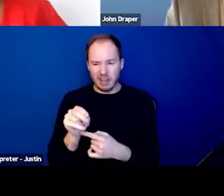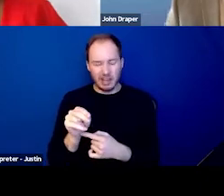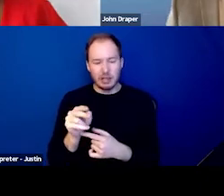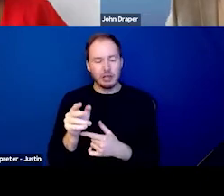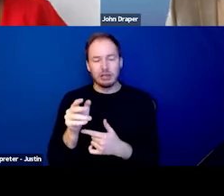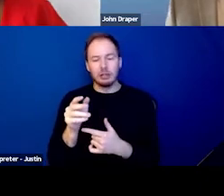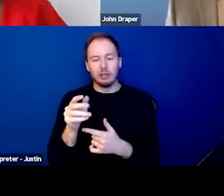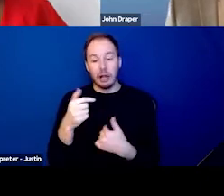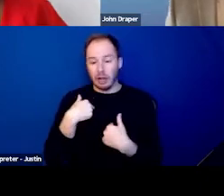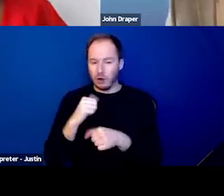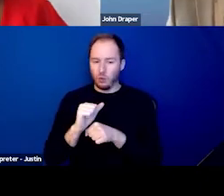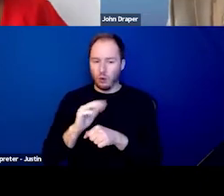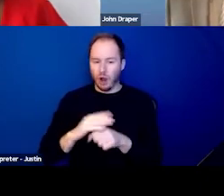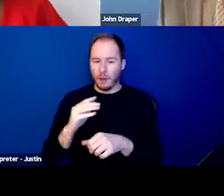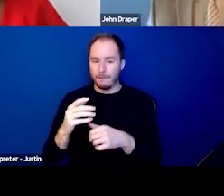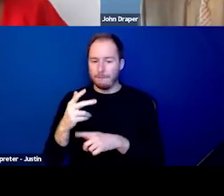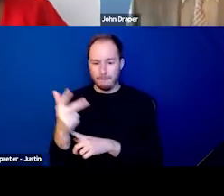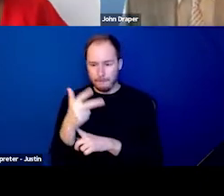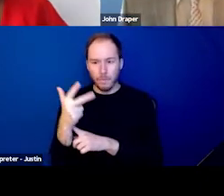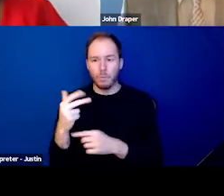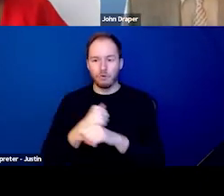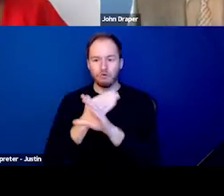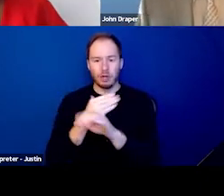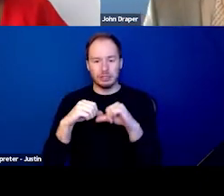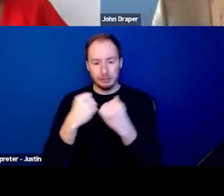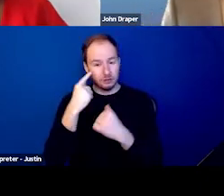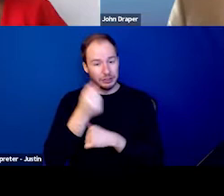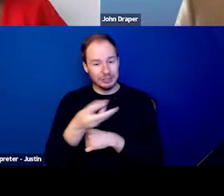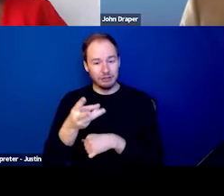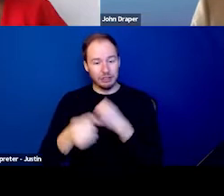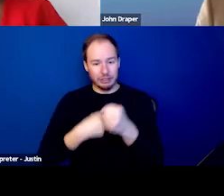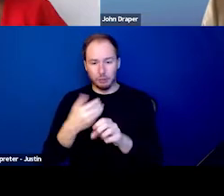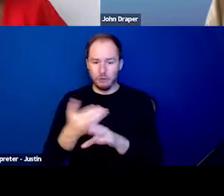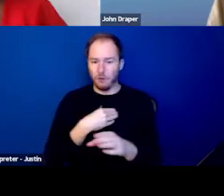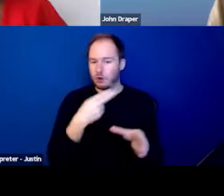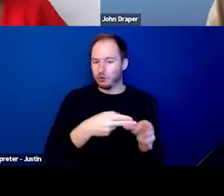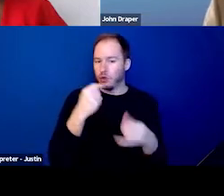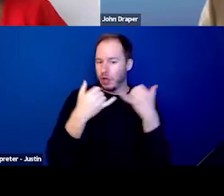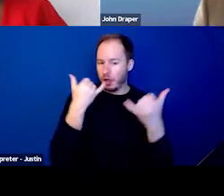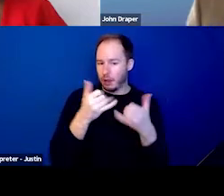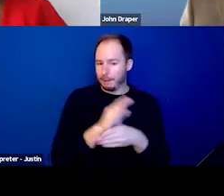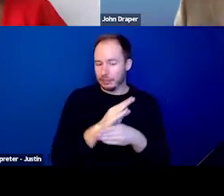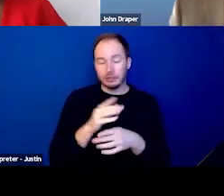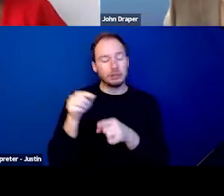I worked on a mobile crisis team for seven years before I got into the hotline business. And to me, it was a revelatory experience